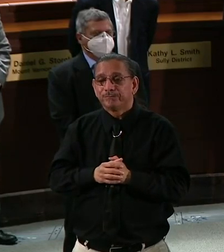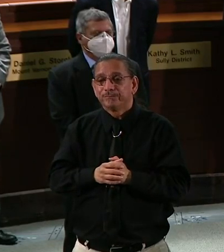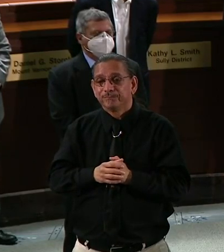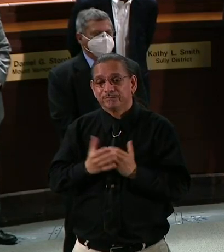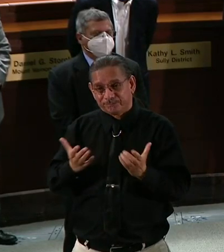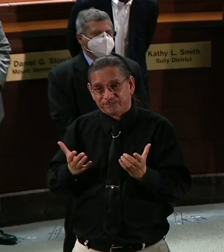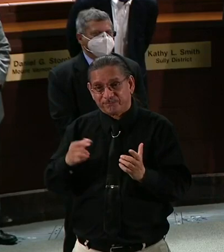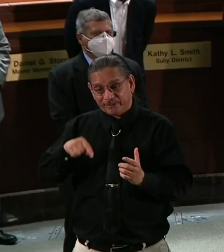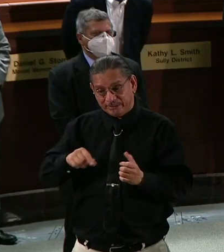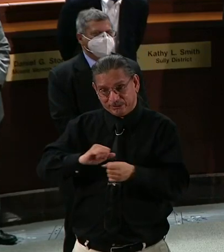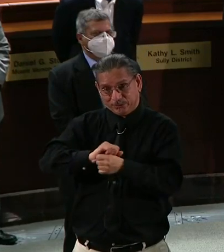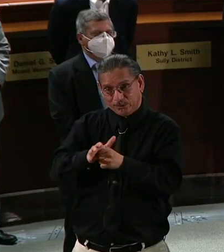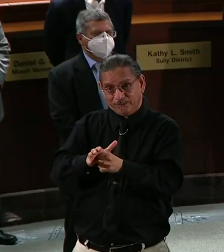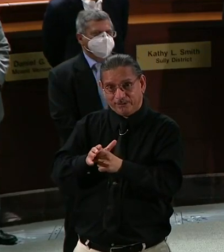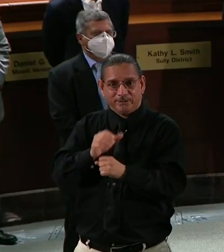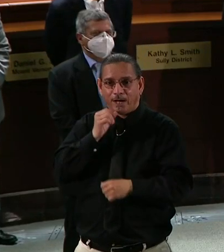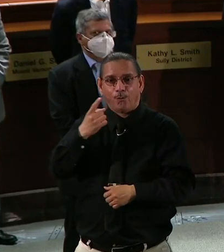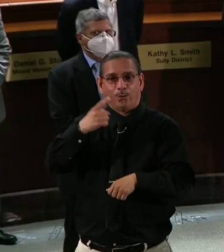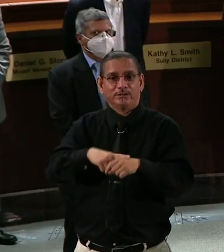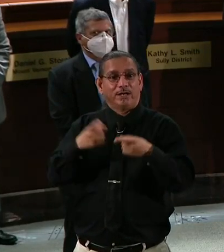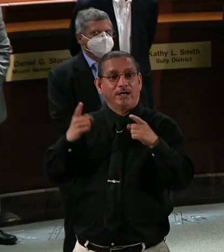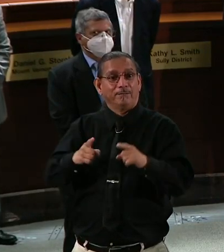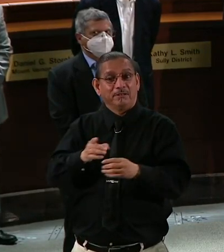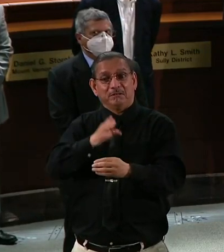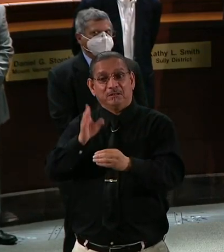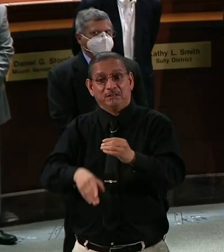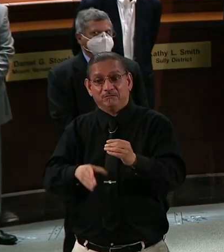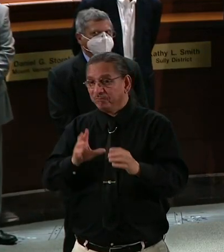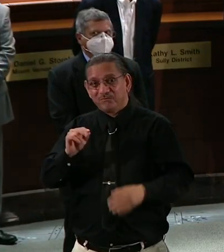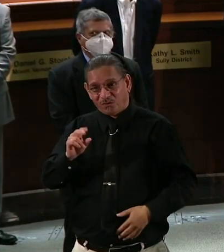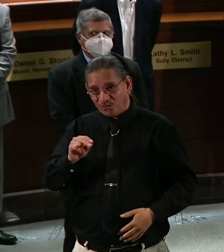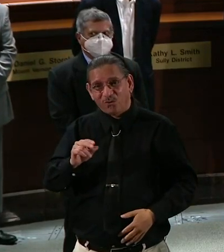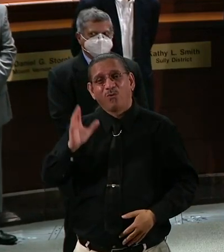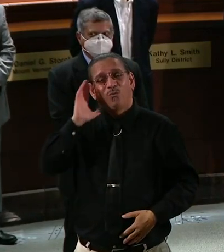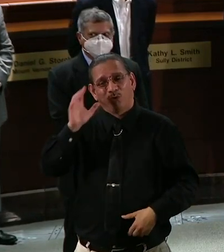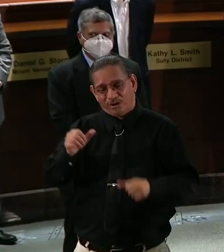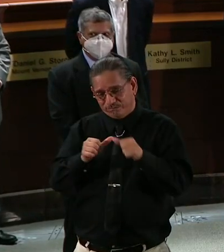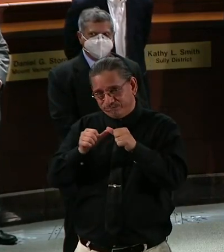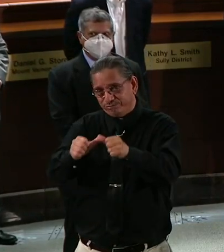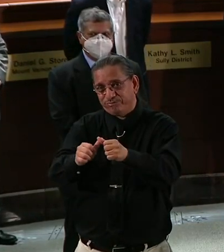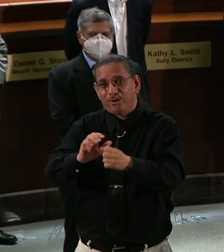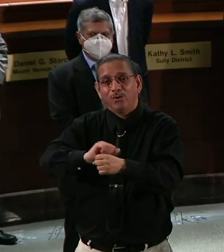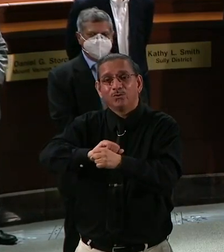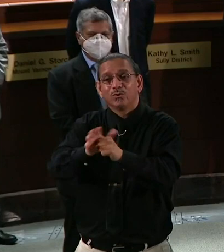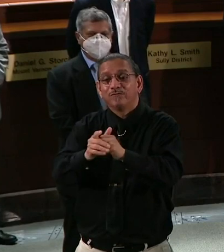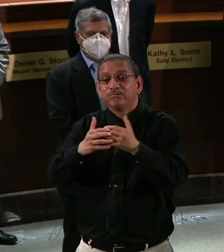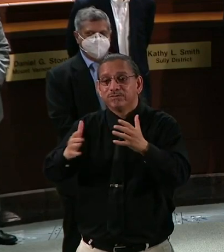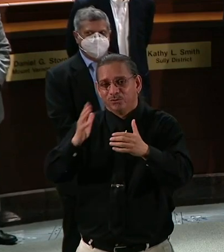THIS COUNTRY THAT THEY- SHORT ON THE CELL OF THE LOT BY LAB THEY KEEP. IS A COMMUNIST SO IS